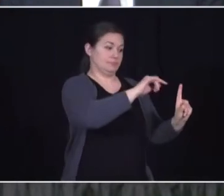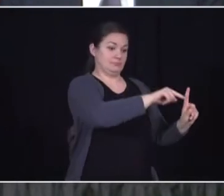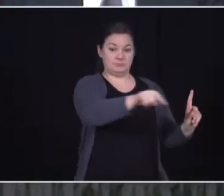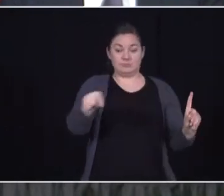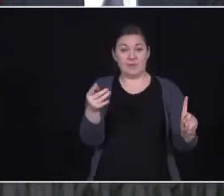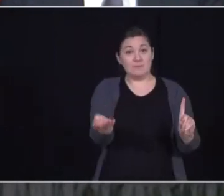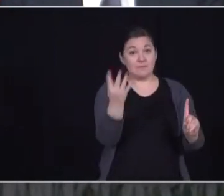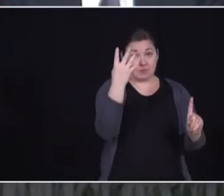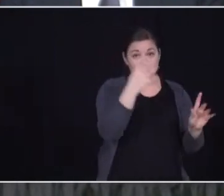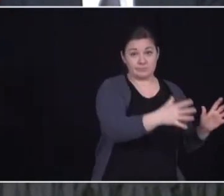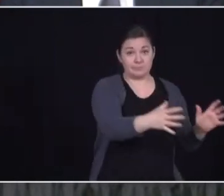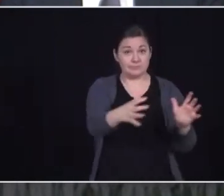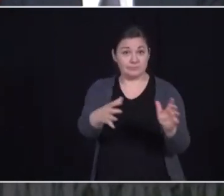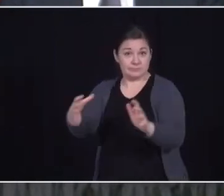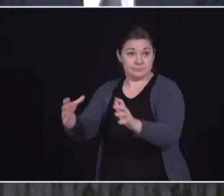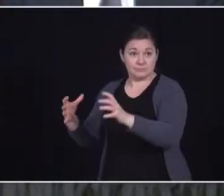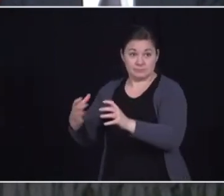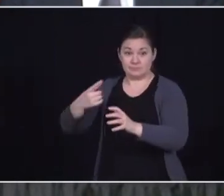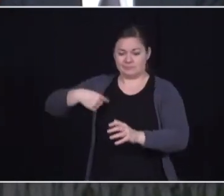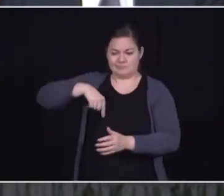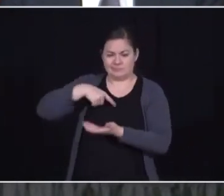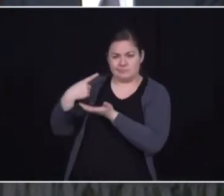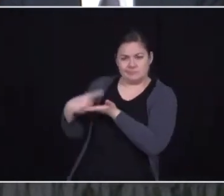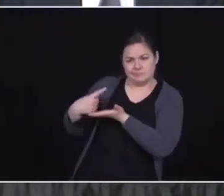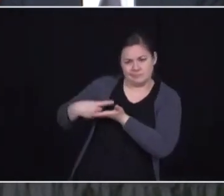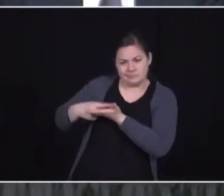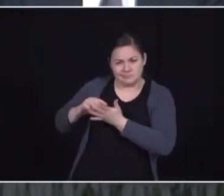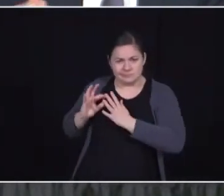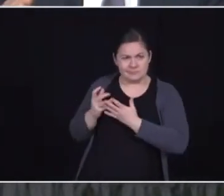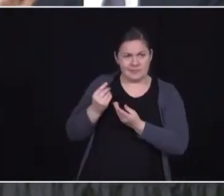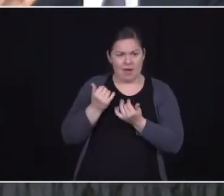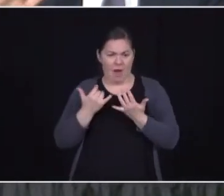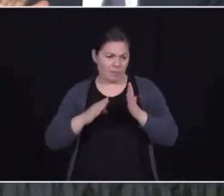early work to talk through developing our matrix, which